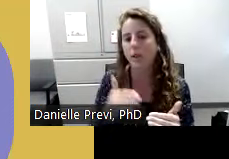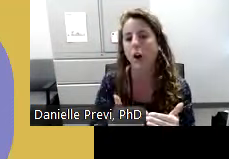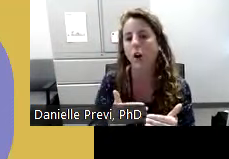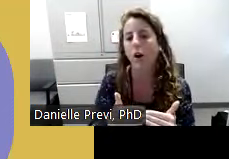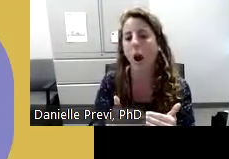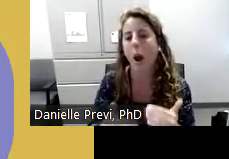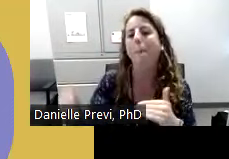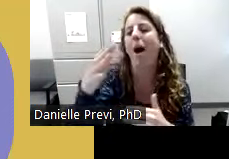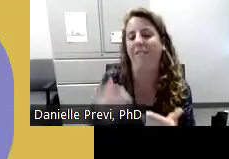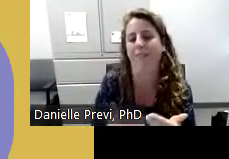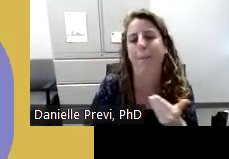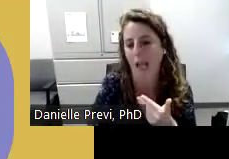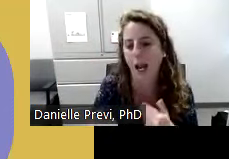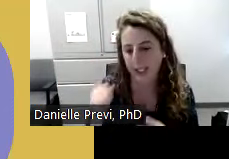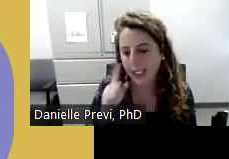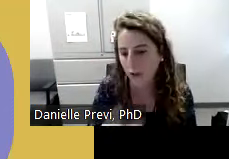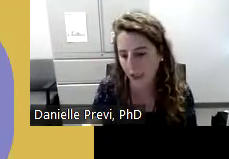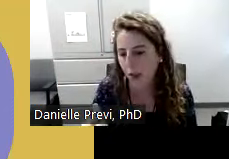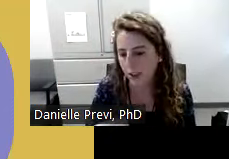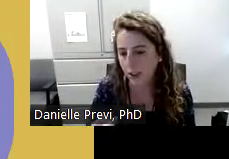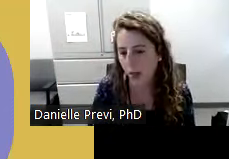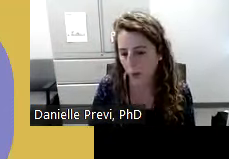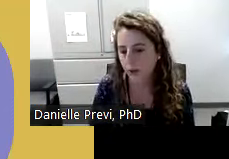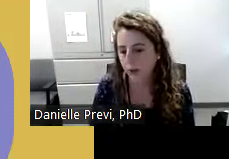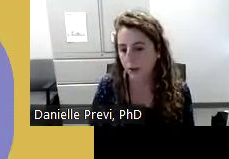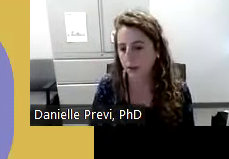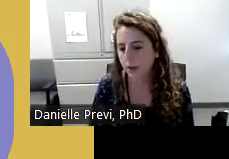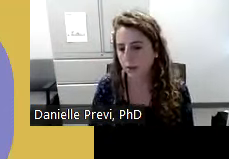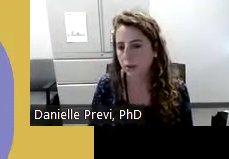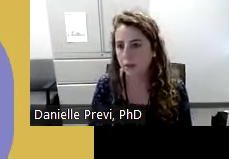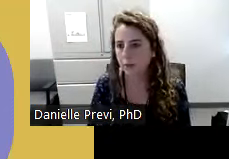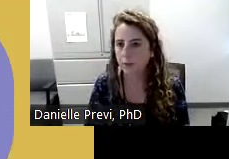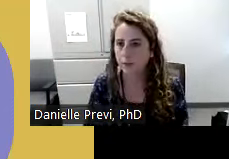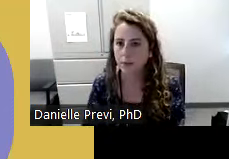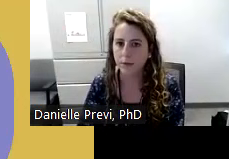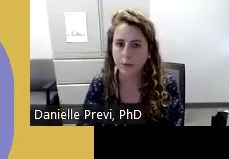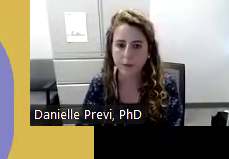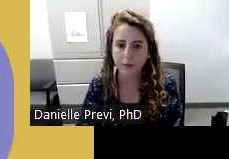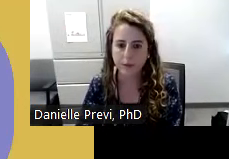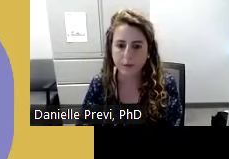They might have a myriad of other issues above and beyond hearing loss that we have to address.